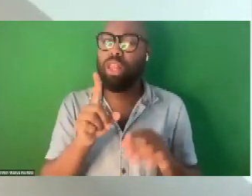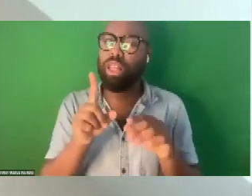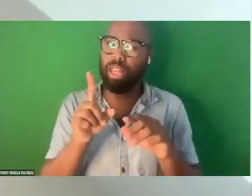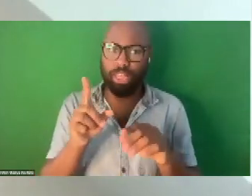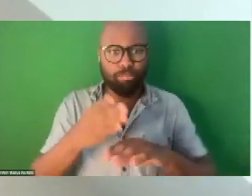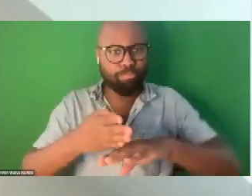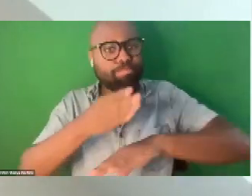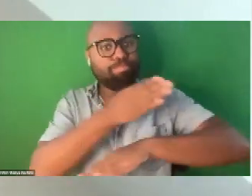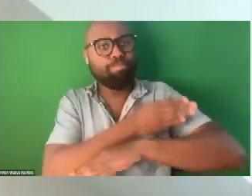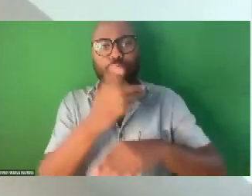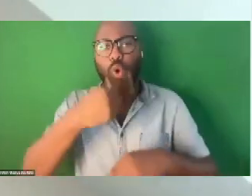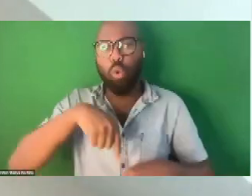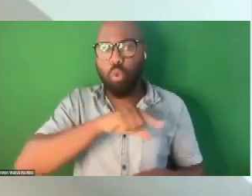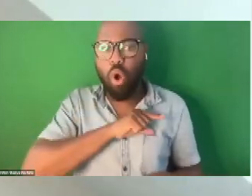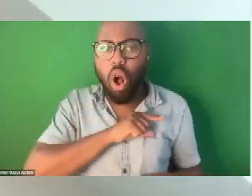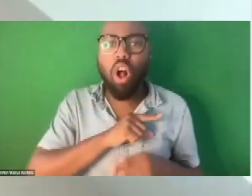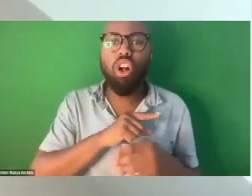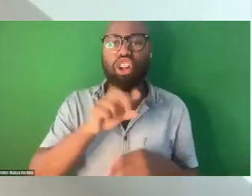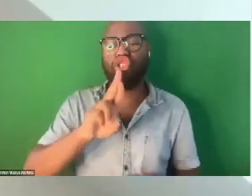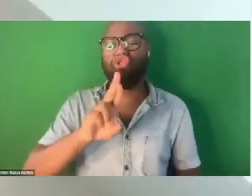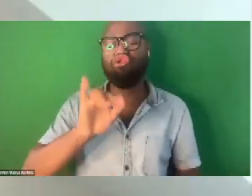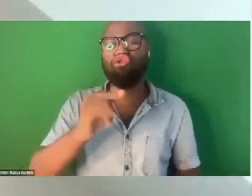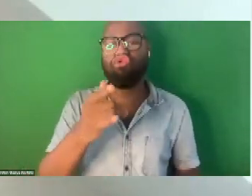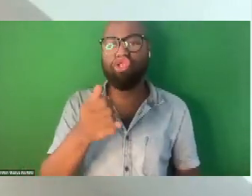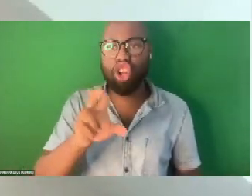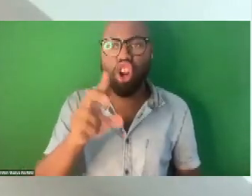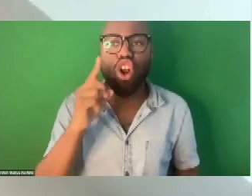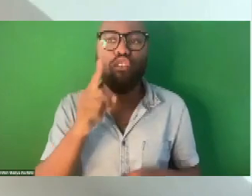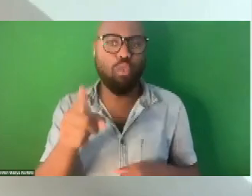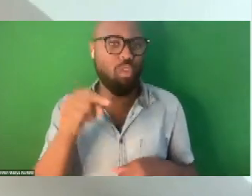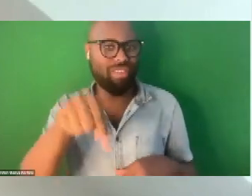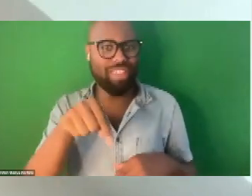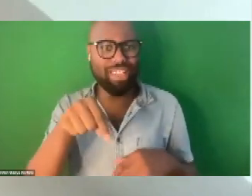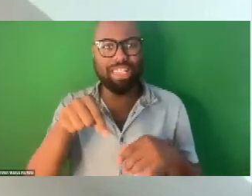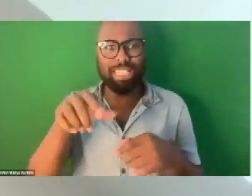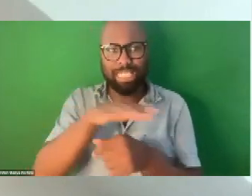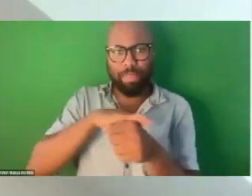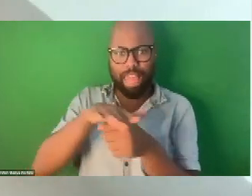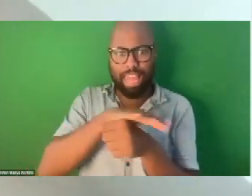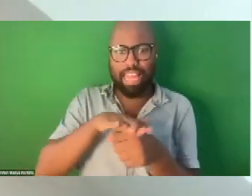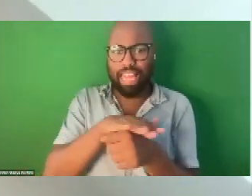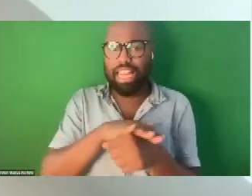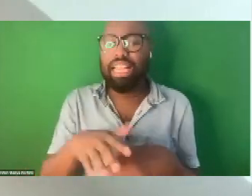the research we can do in this space. There are actually ten days left for